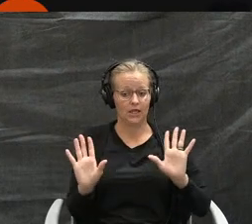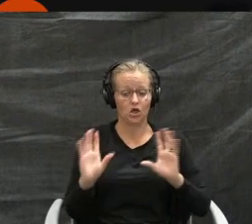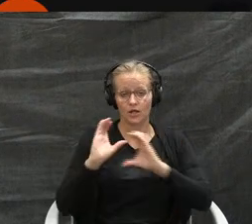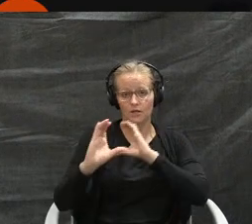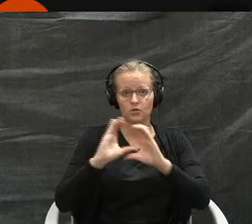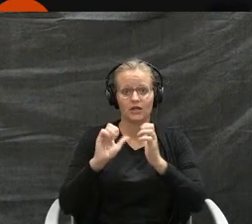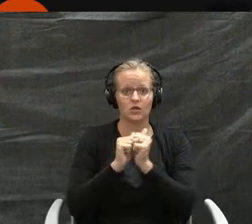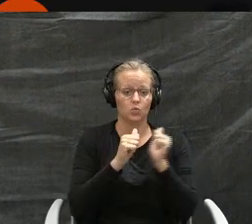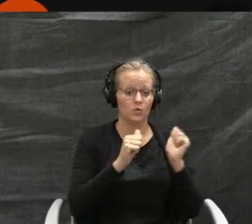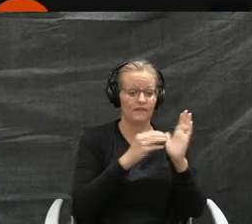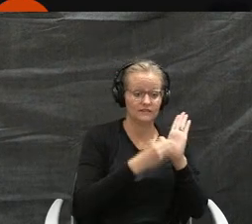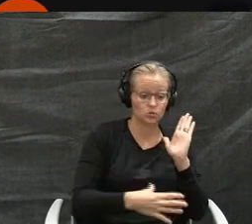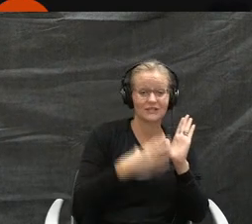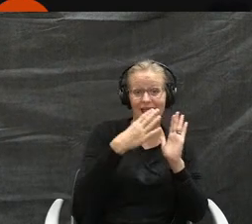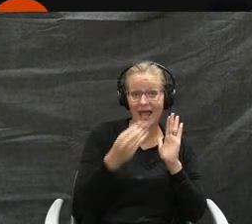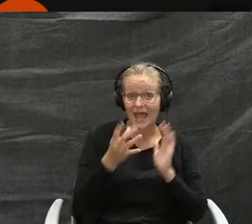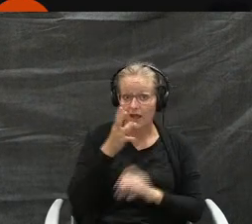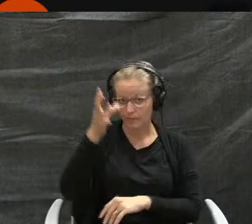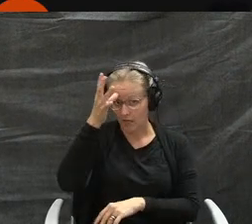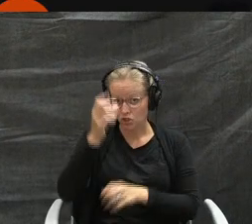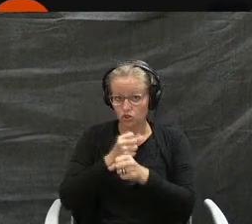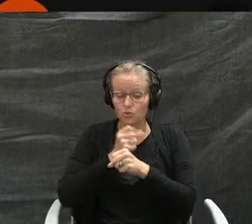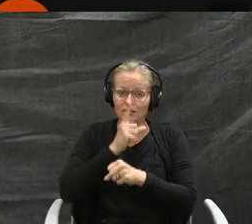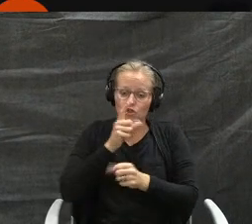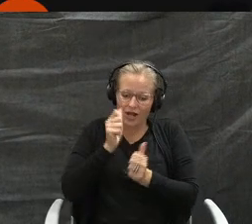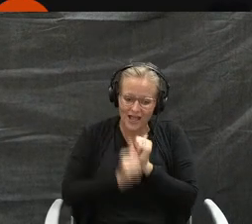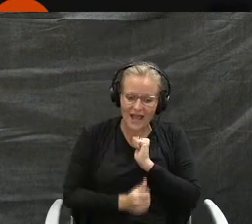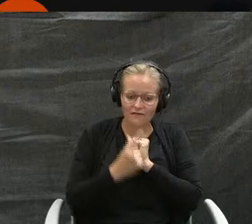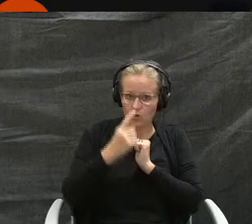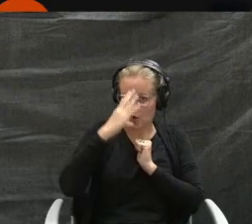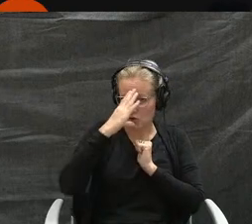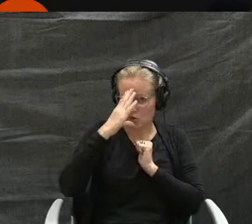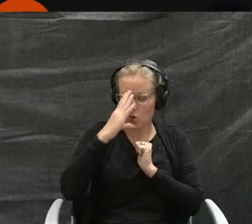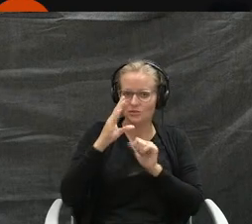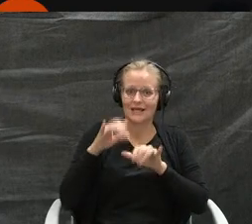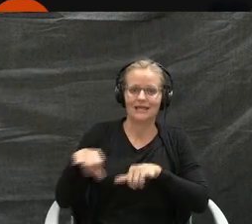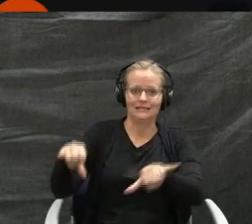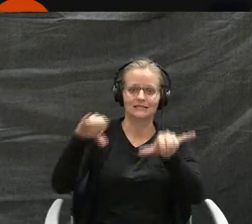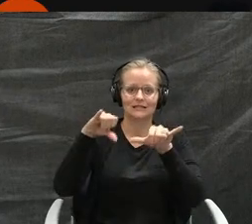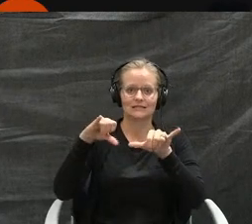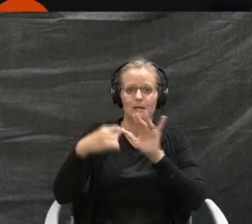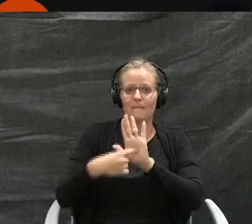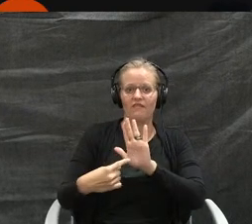communicated to both students and parents so that everybody knows the consistent methods that this is happening.